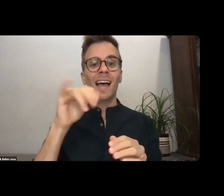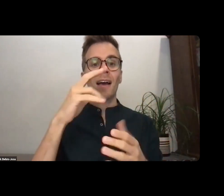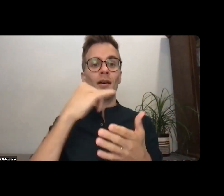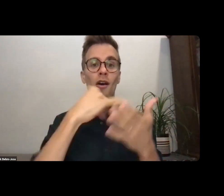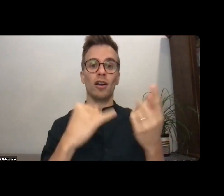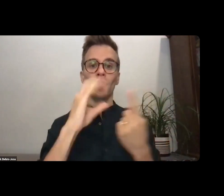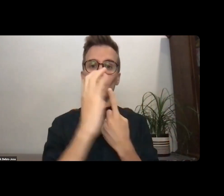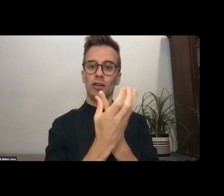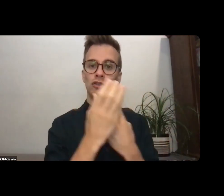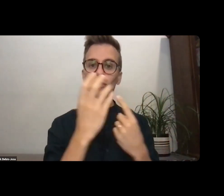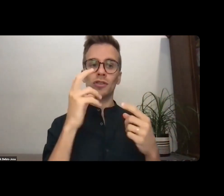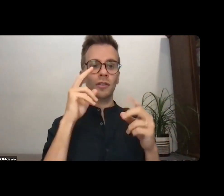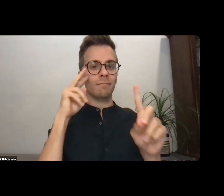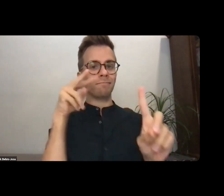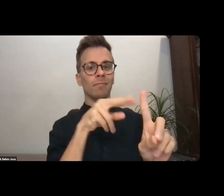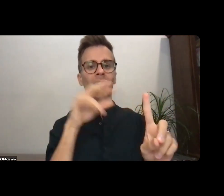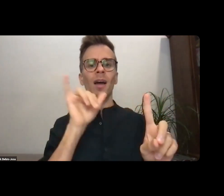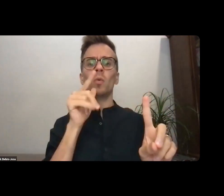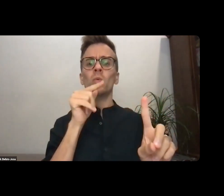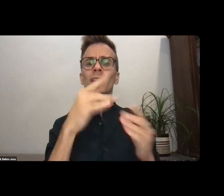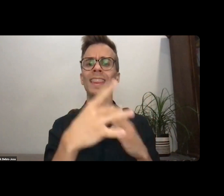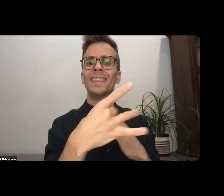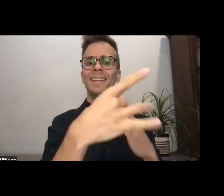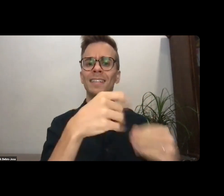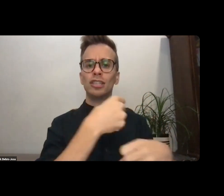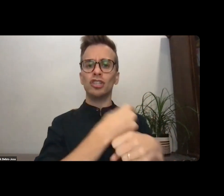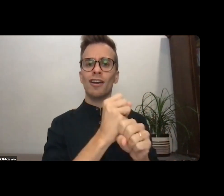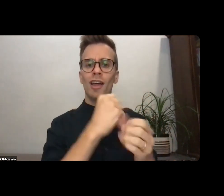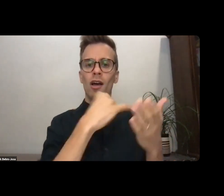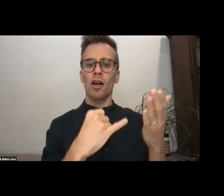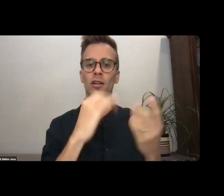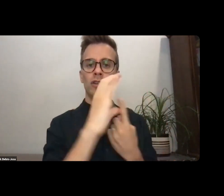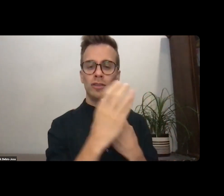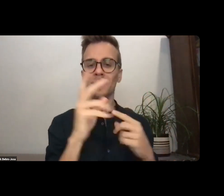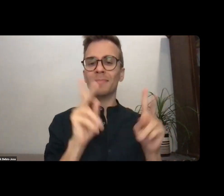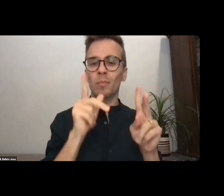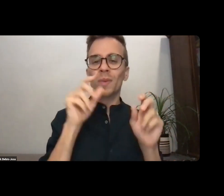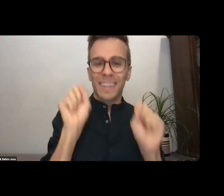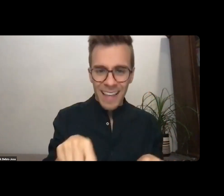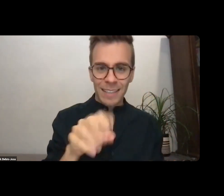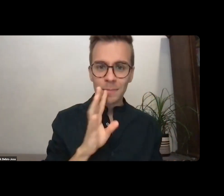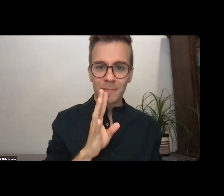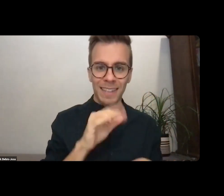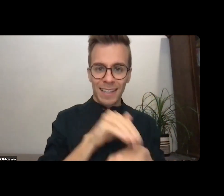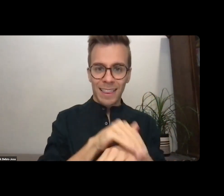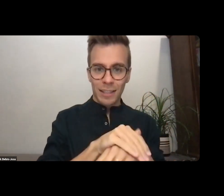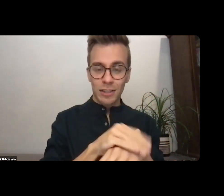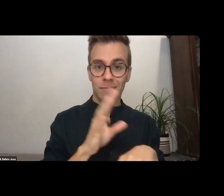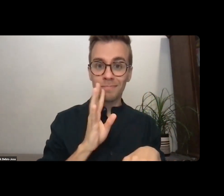And what that really meant was that, in arts and culture, we perceived that those who were